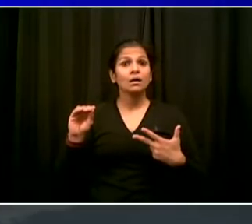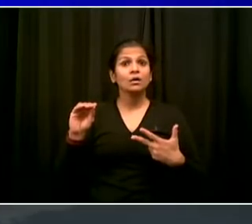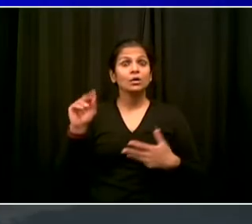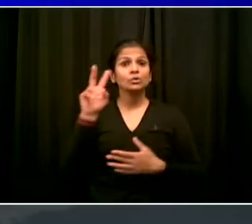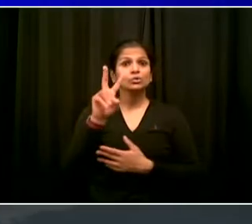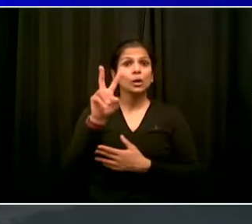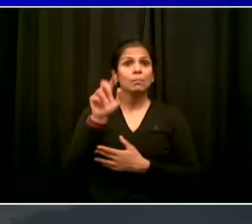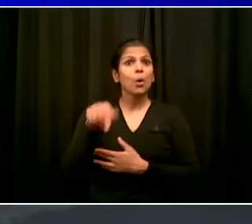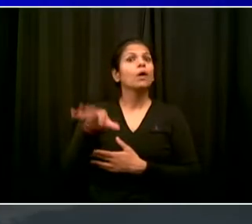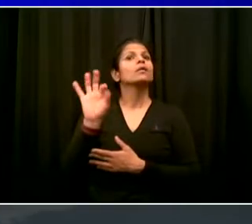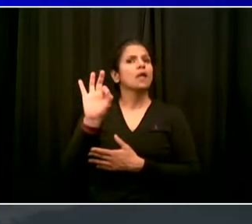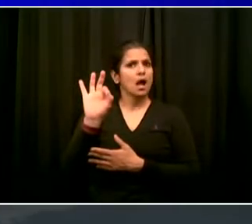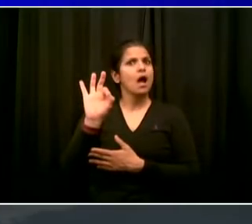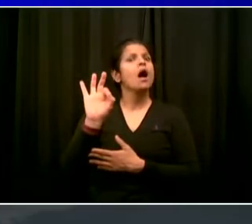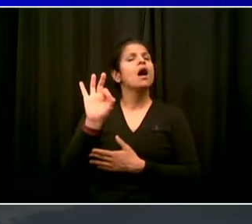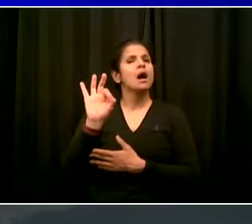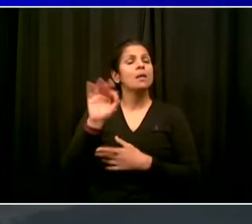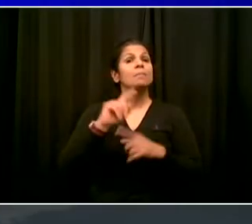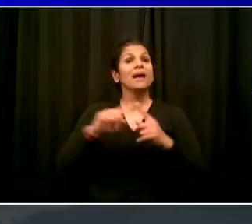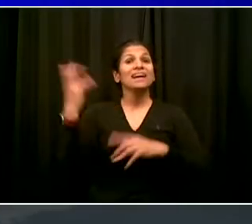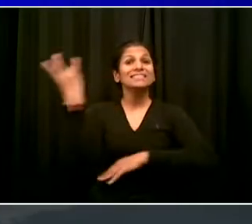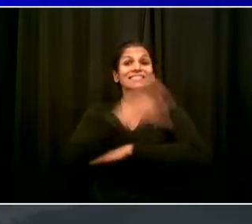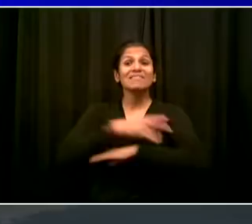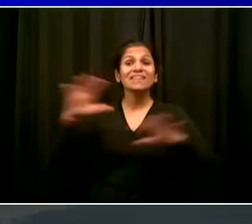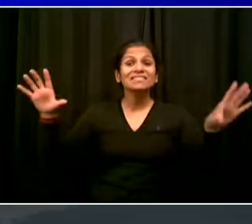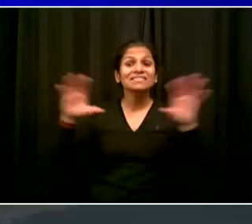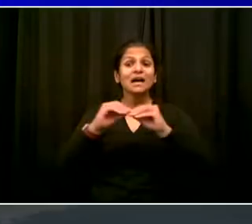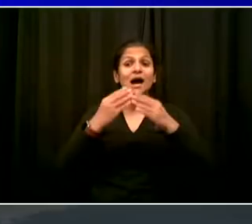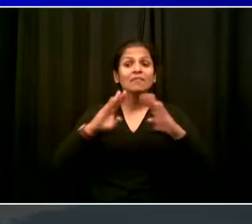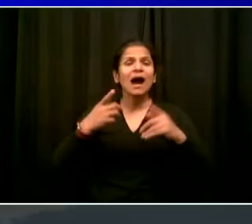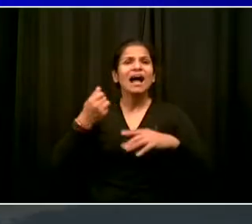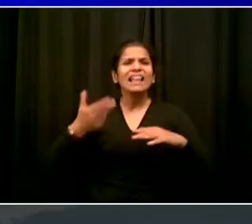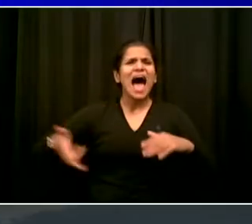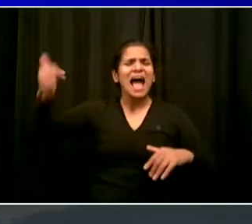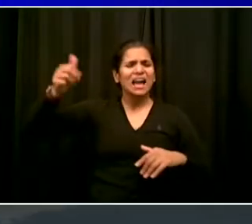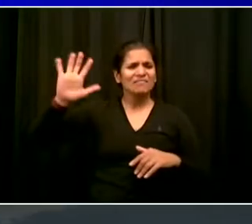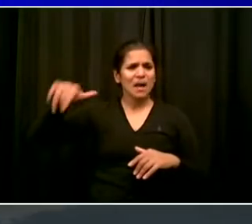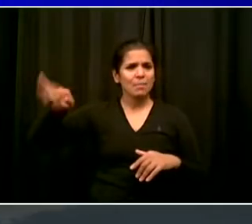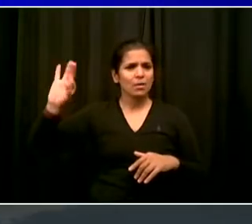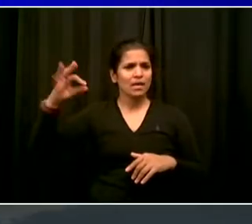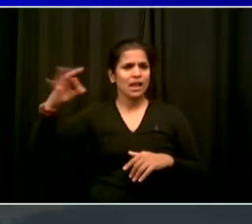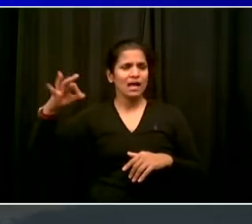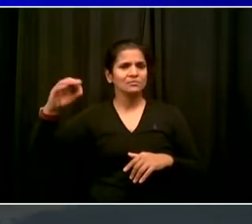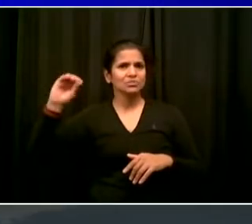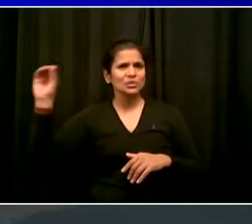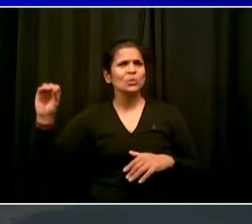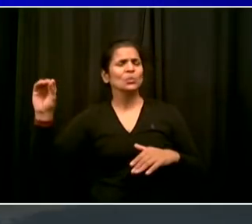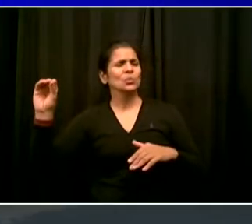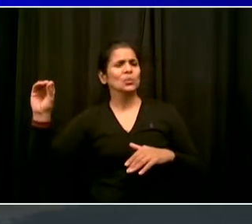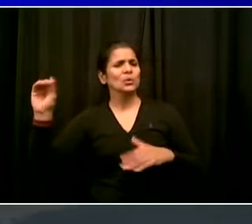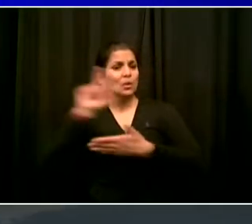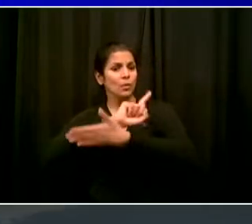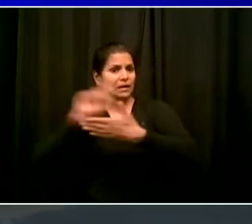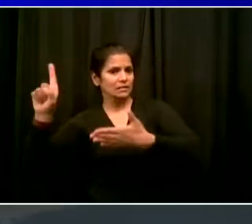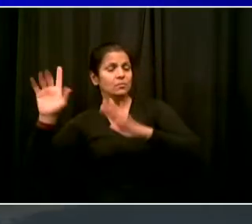AND NUMBER THREE, TESTING POSITIVE FOR COVID-19, 5%